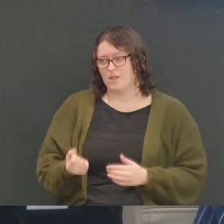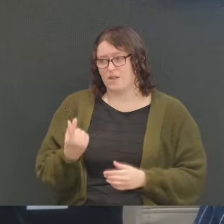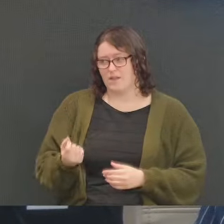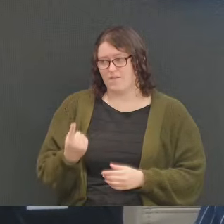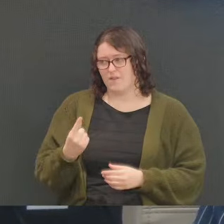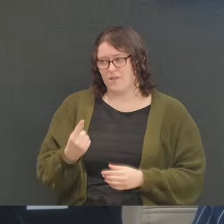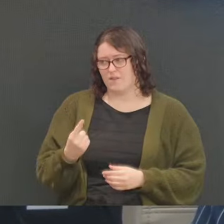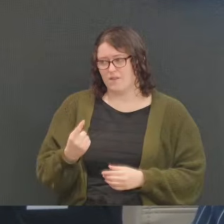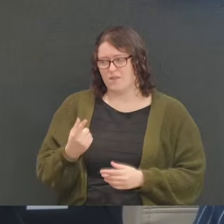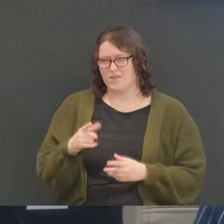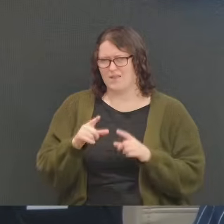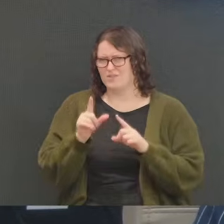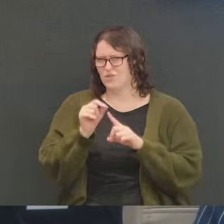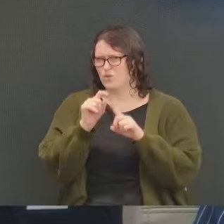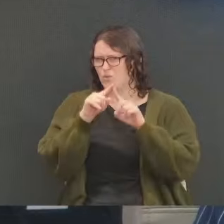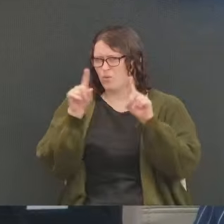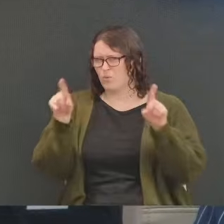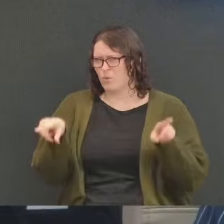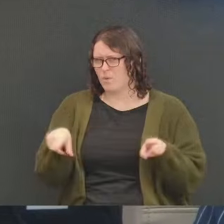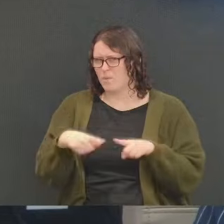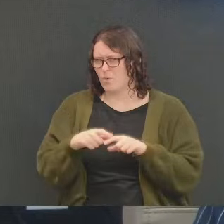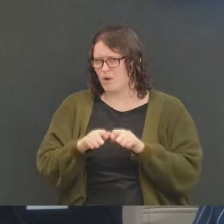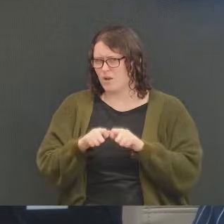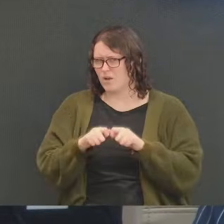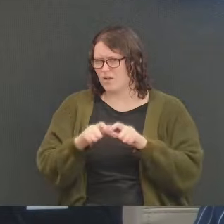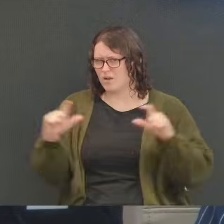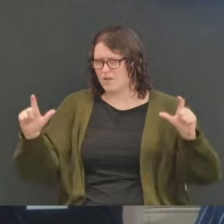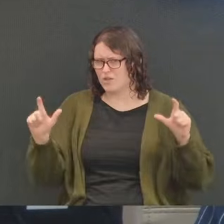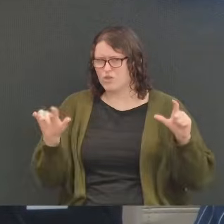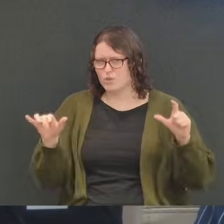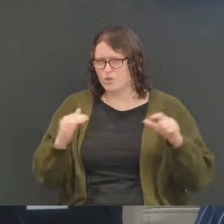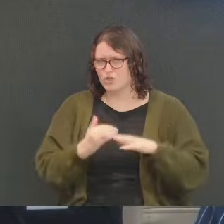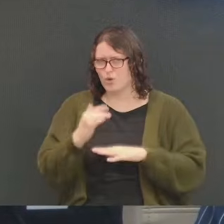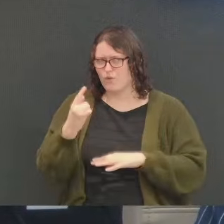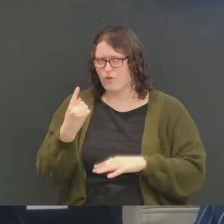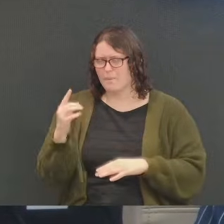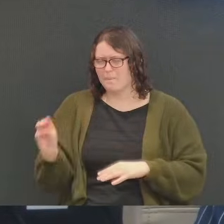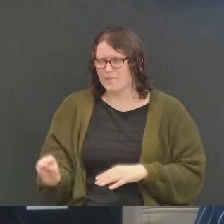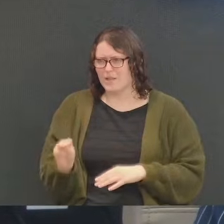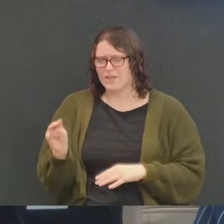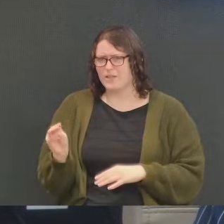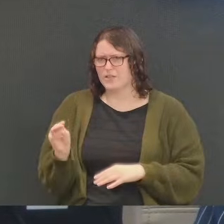talking about the scoreboard expansion and that's over a million dollars. Can you tell me why it's